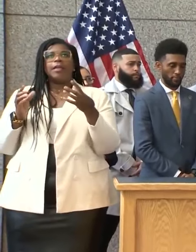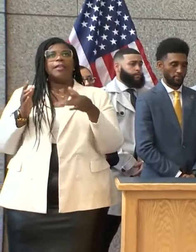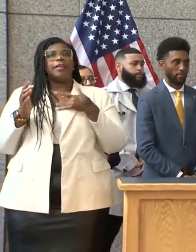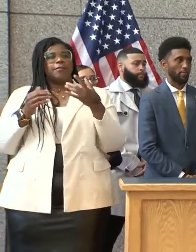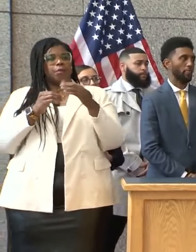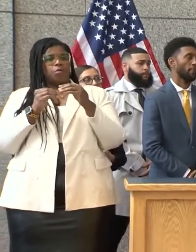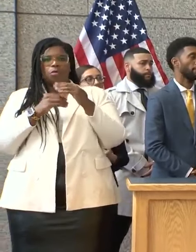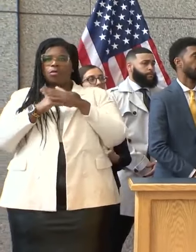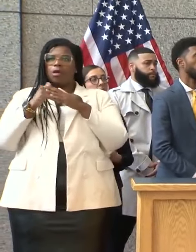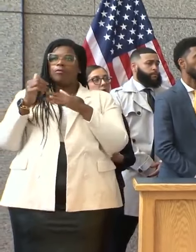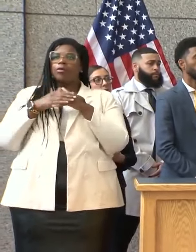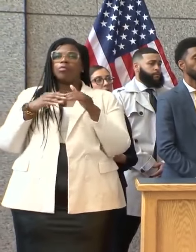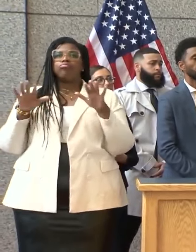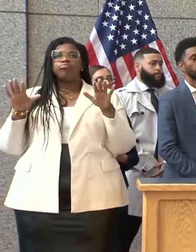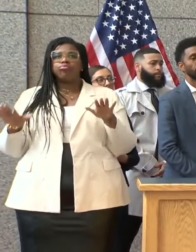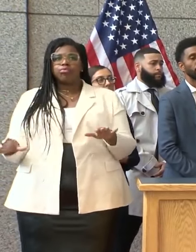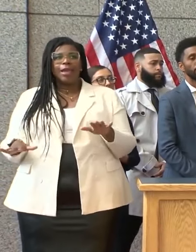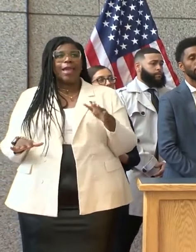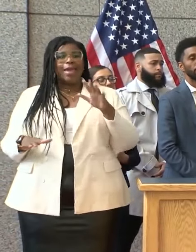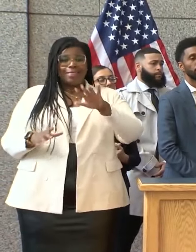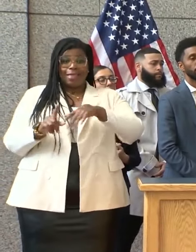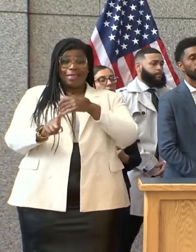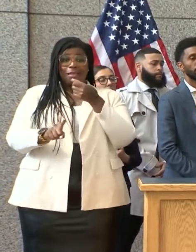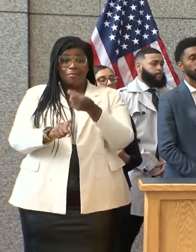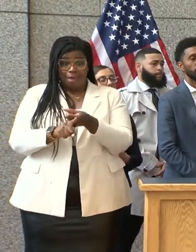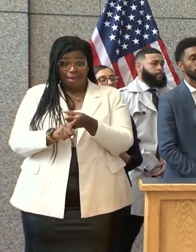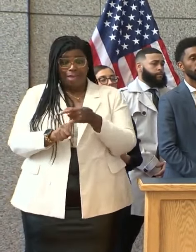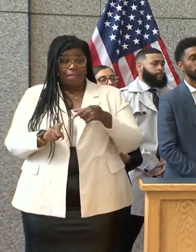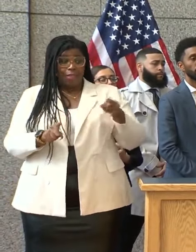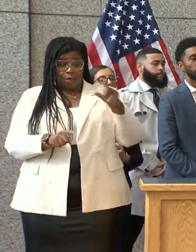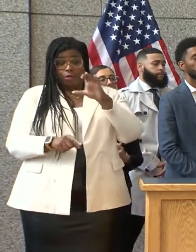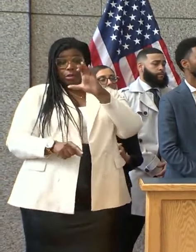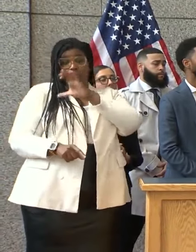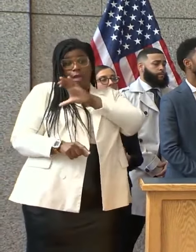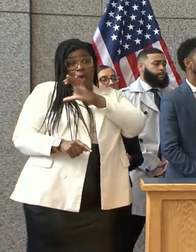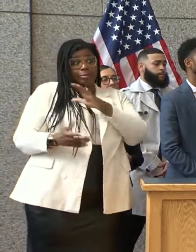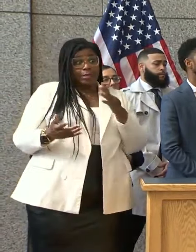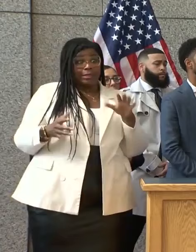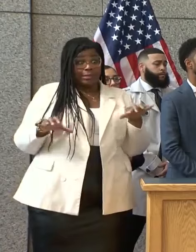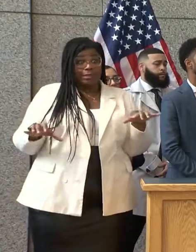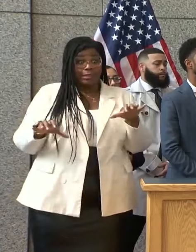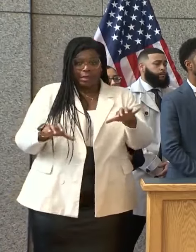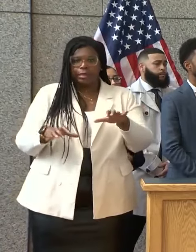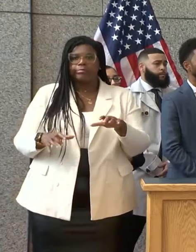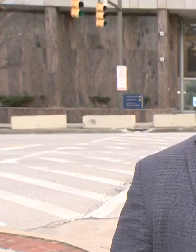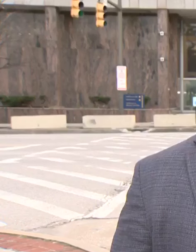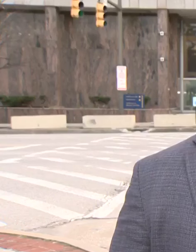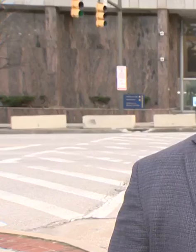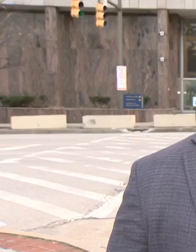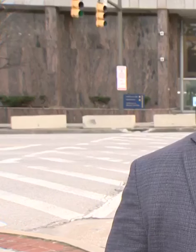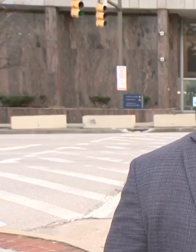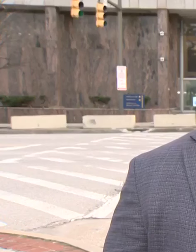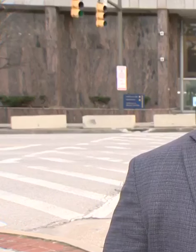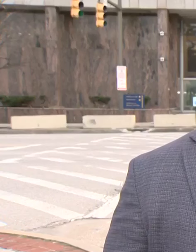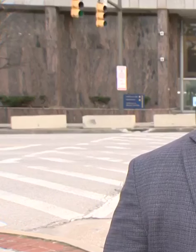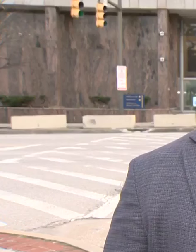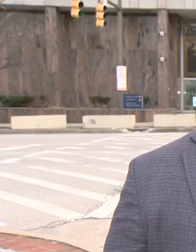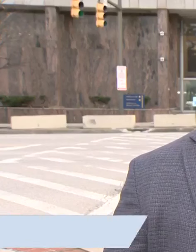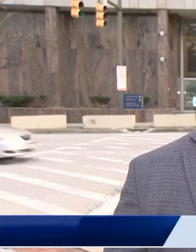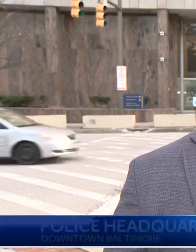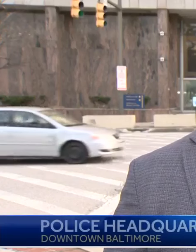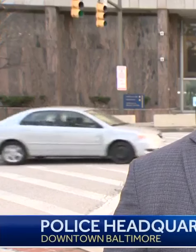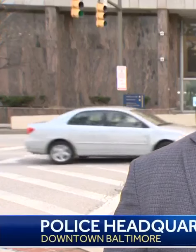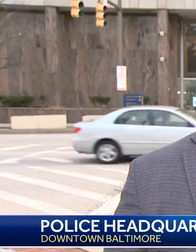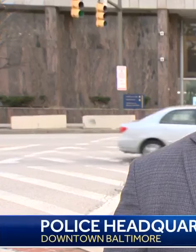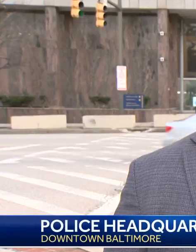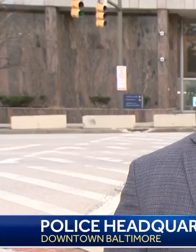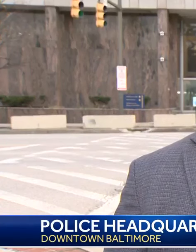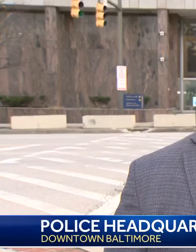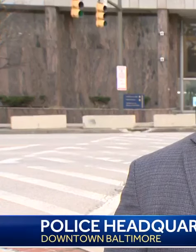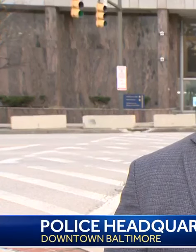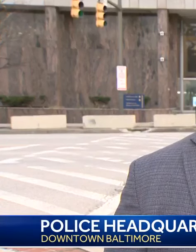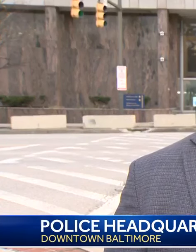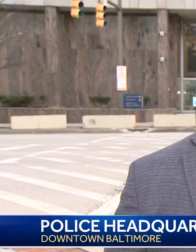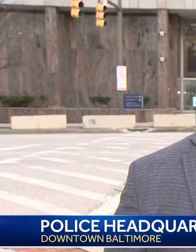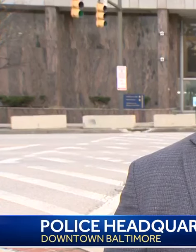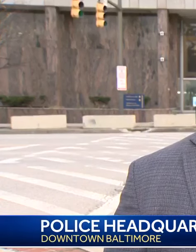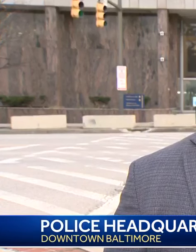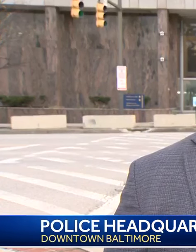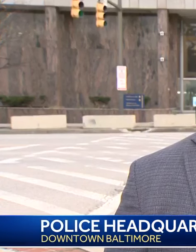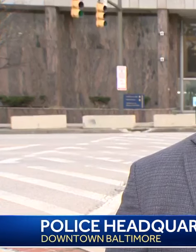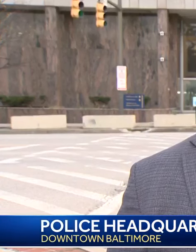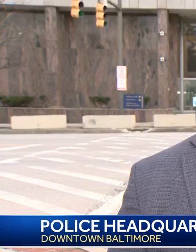THE COMMUNITY HAS ALREADY REACHED OUT AND SAID THAT THEY ARE MUCH MORE COMFORTABLE IN THE SPACE, AND THAT THEY’VE SEEN AN IMPACT ON WHAT THE OFFICERS HAVE DONE.